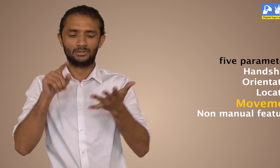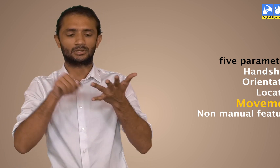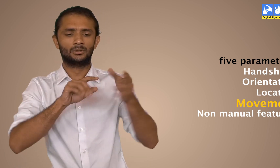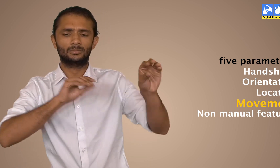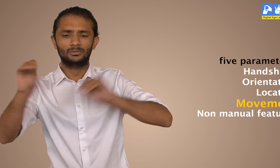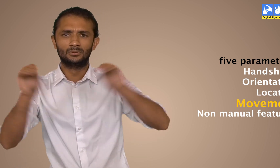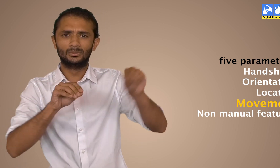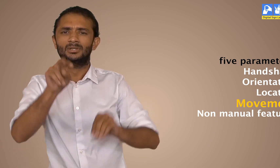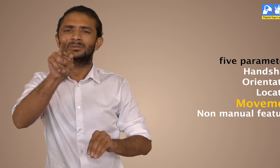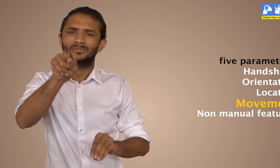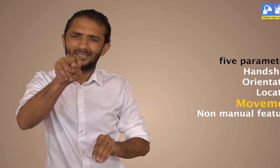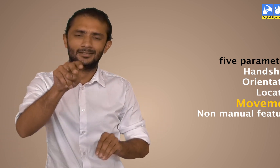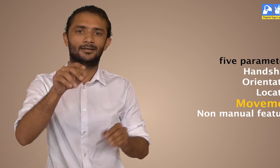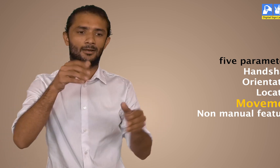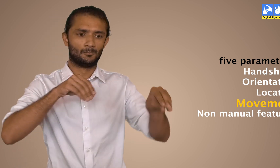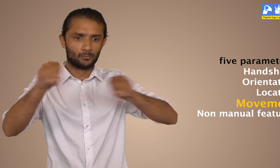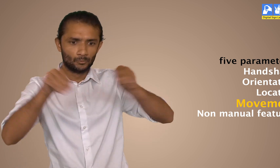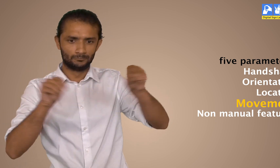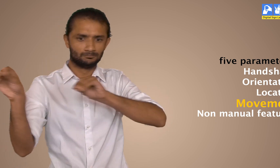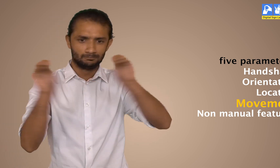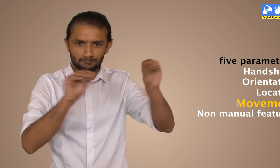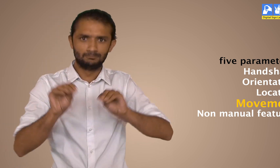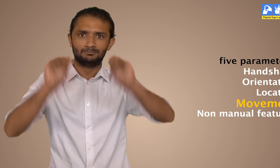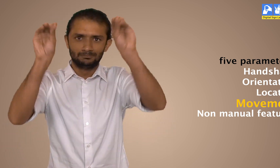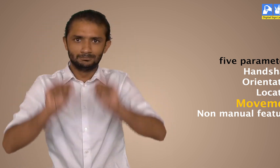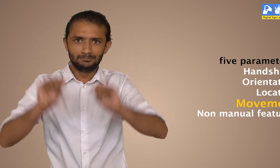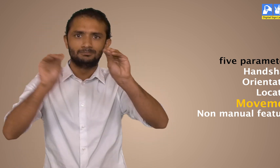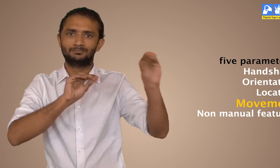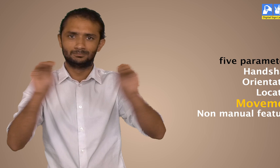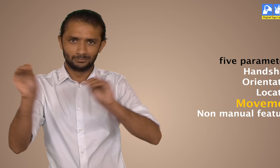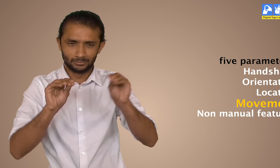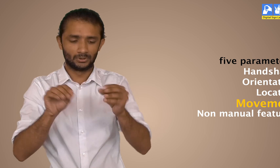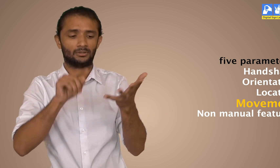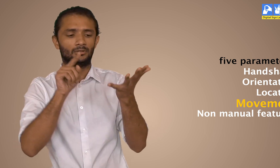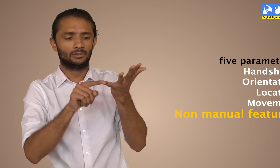Movement- Direction of the sign.